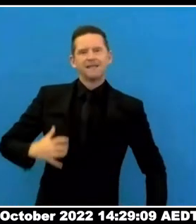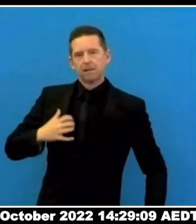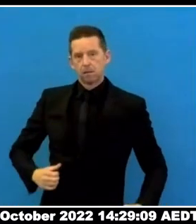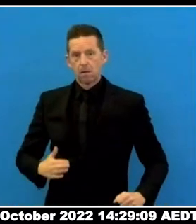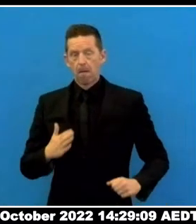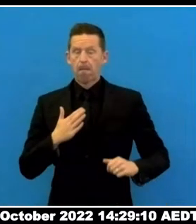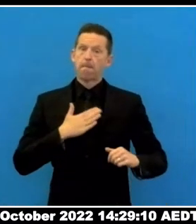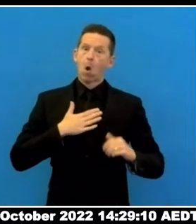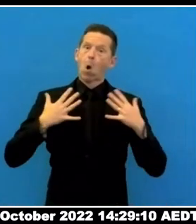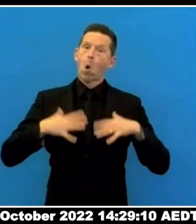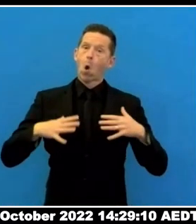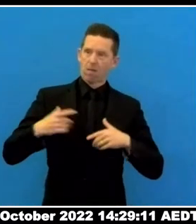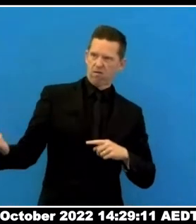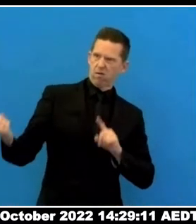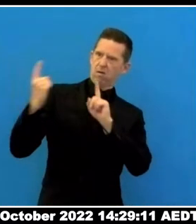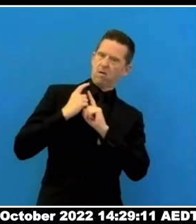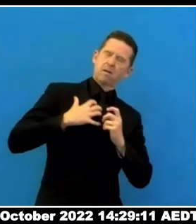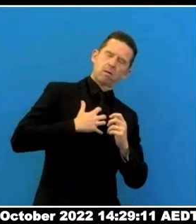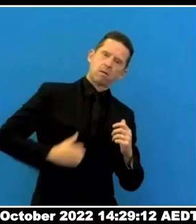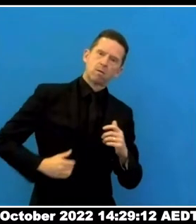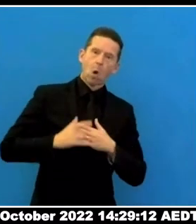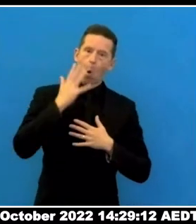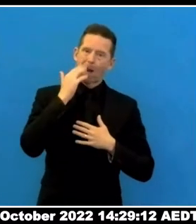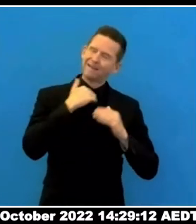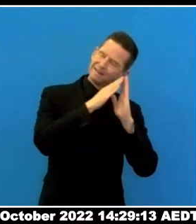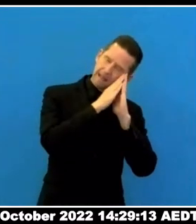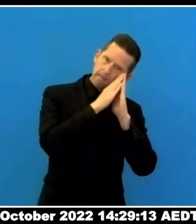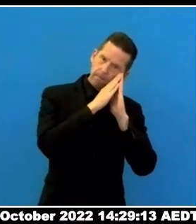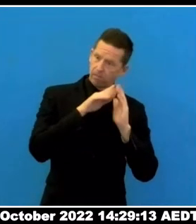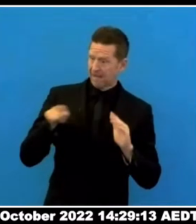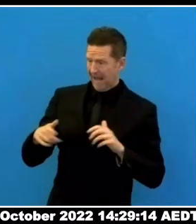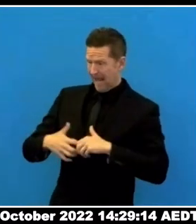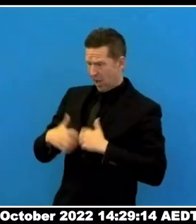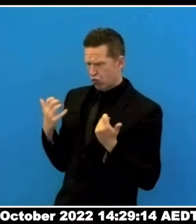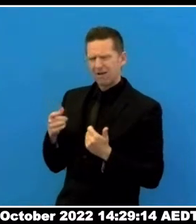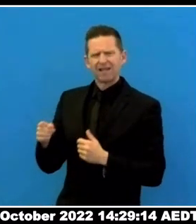when we are asleep. It's not that she's angry. I think she's bored.